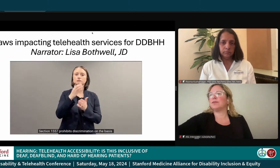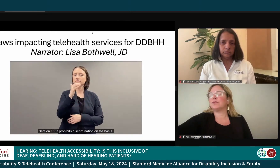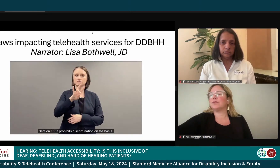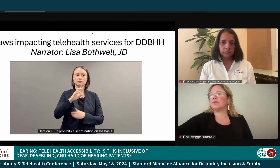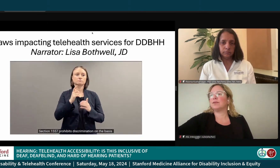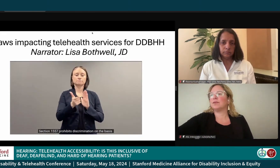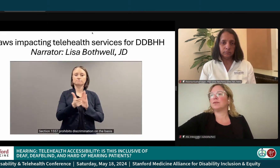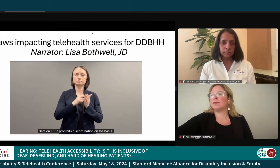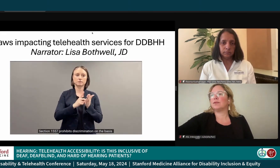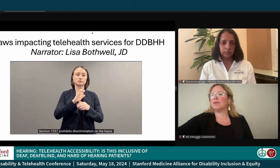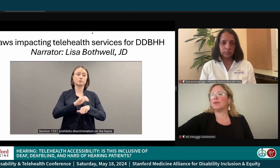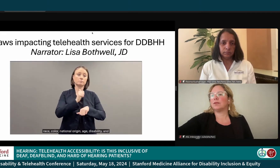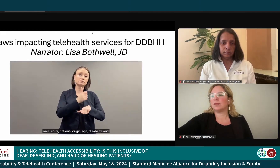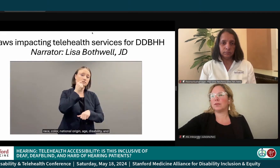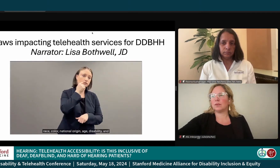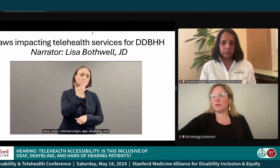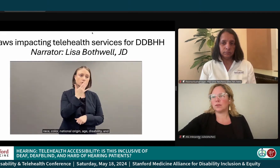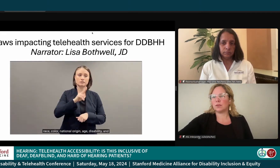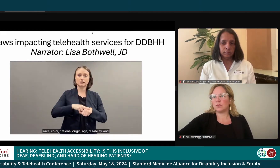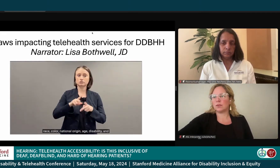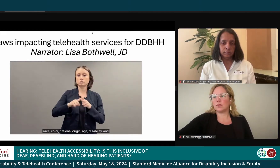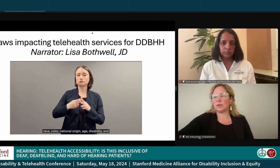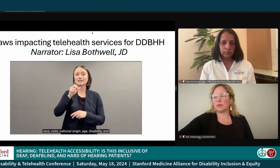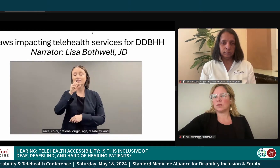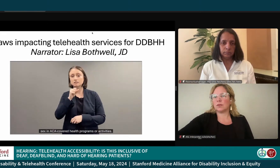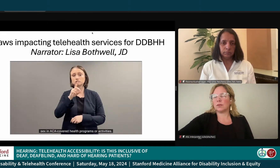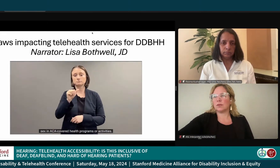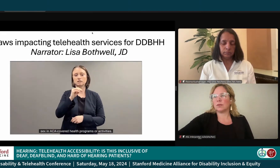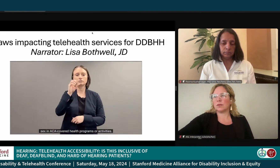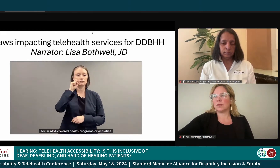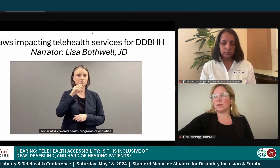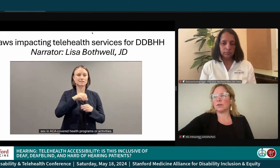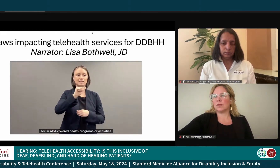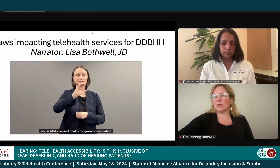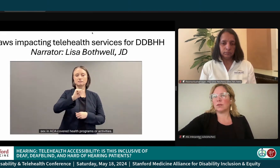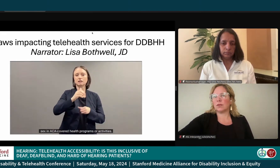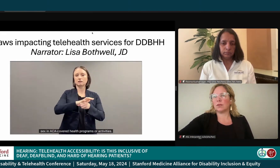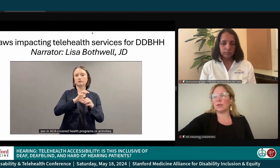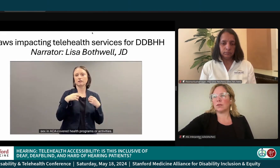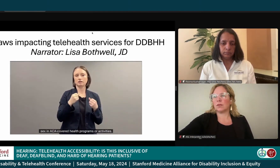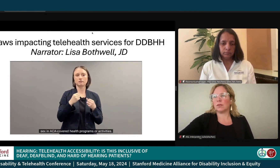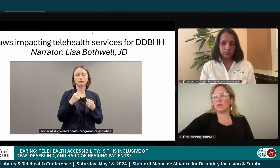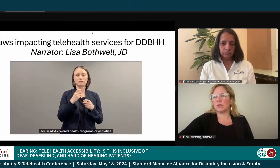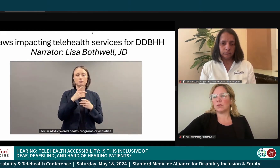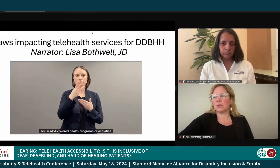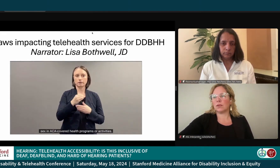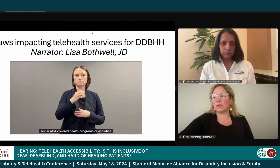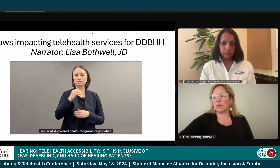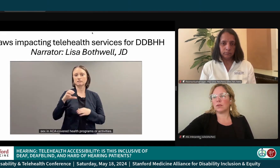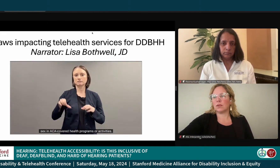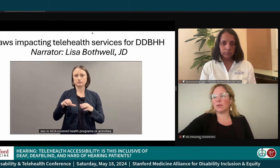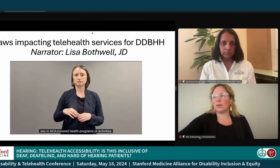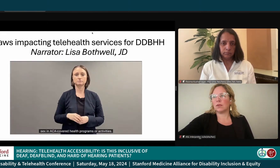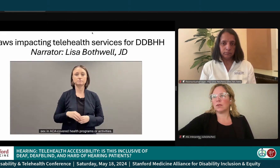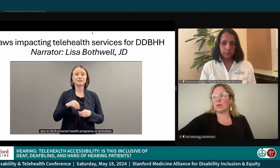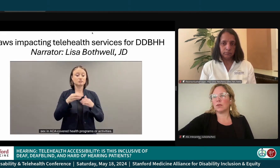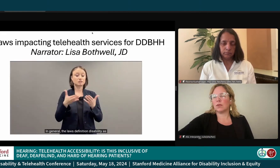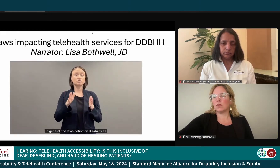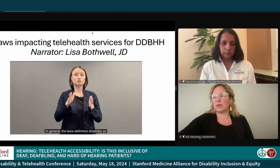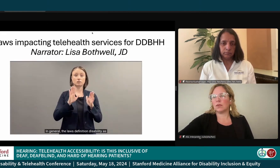1557 prohibits, discriminations, race, sex, and ACA-covered health programs or activities.